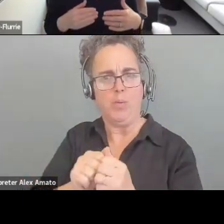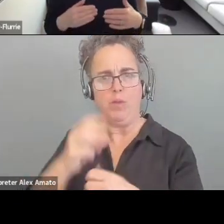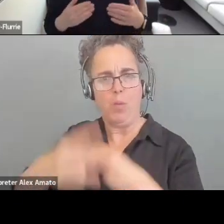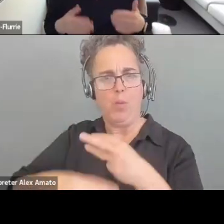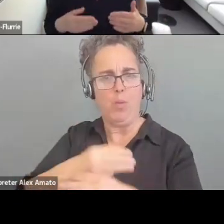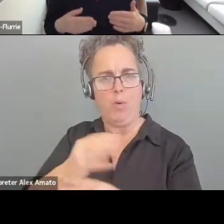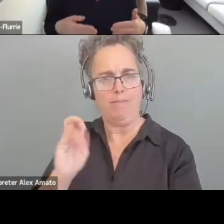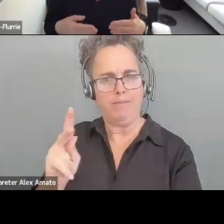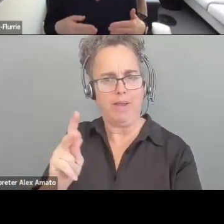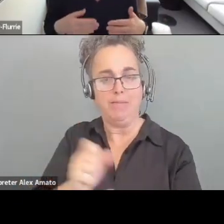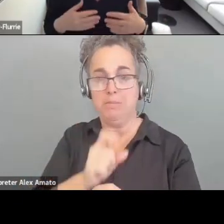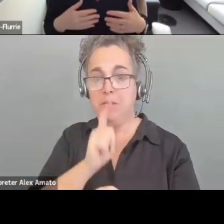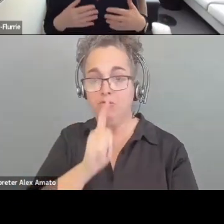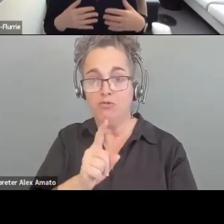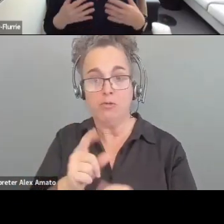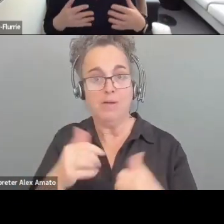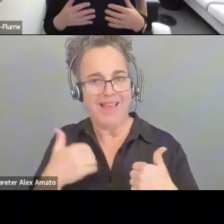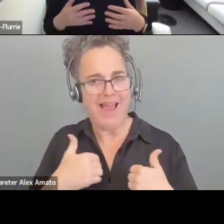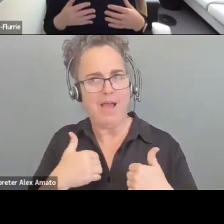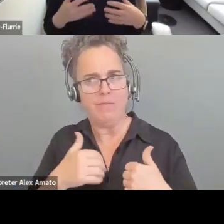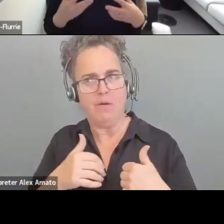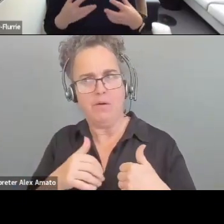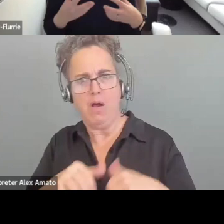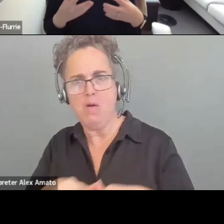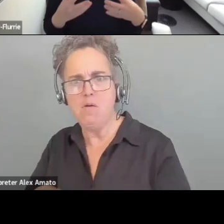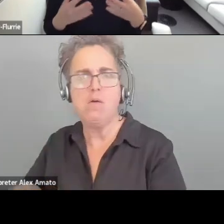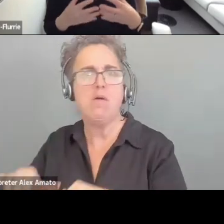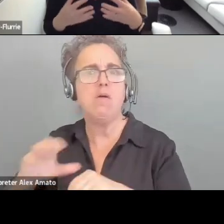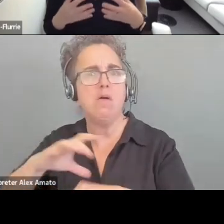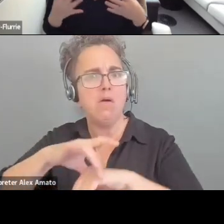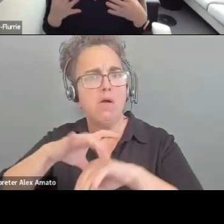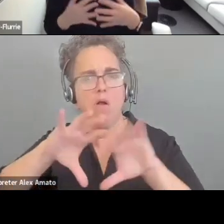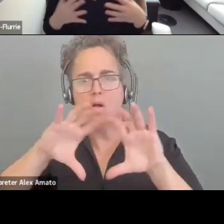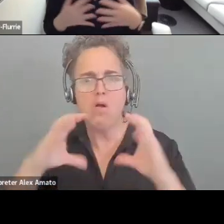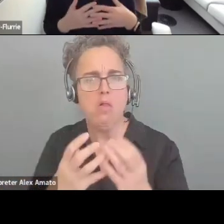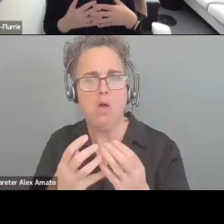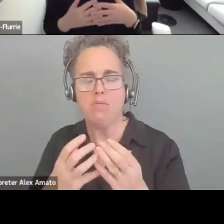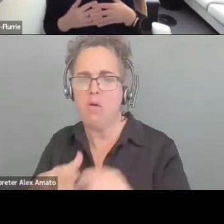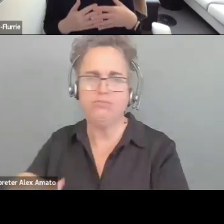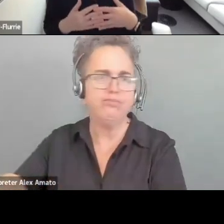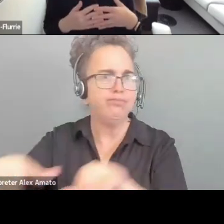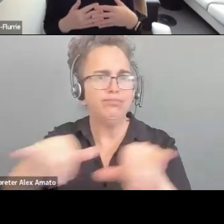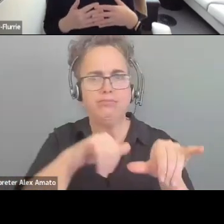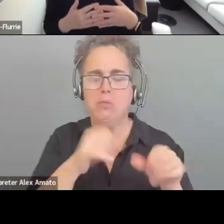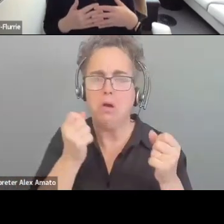that there is a global standard for disability and a global understanding of the definition of disability.